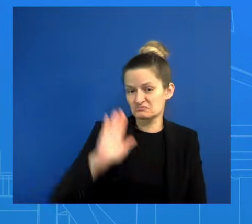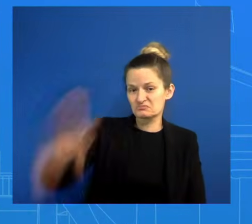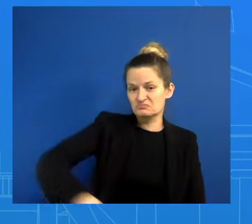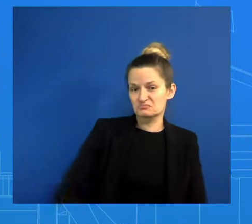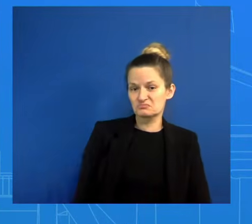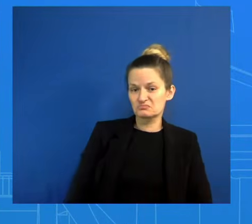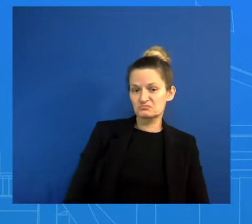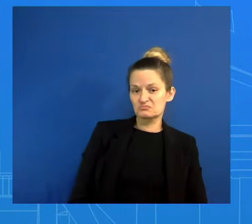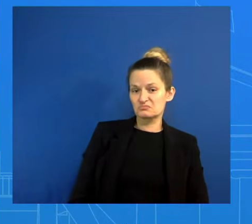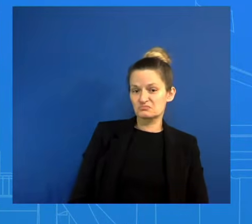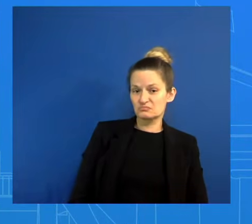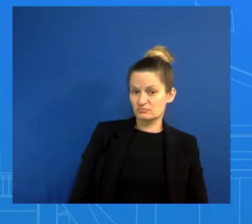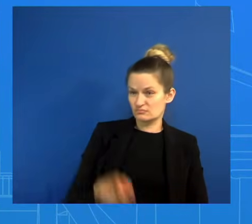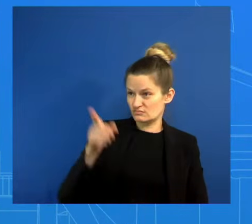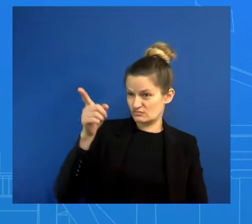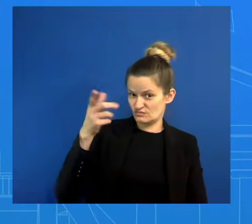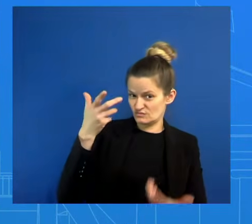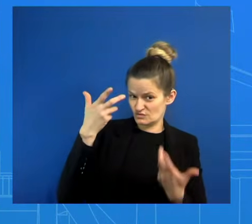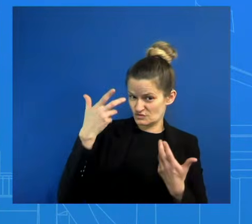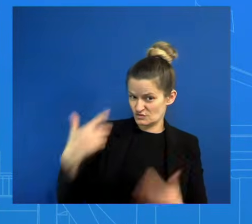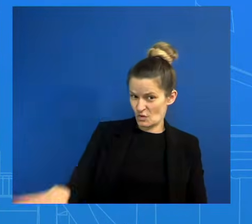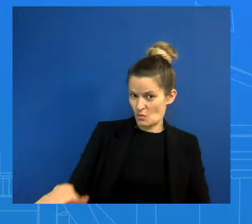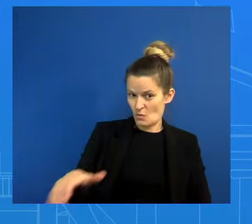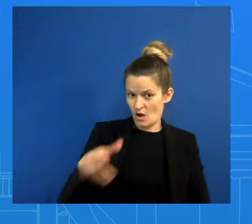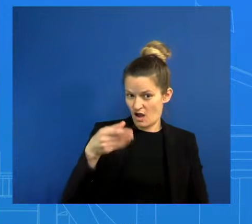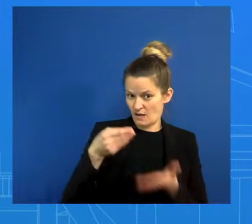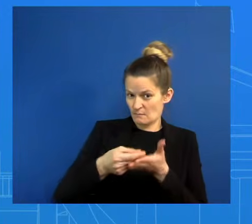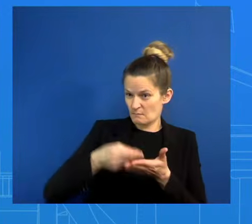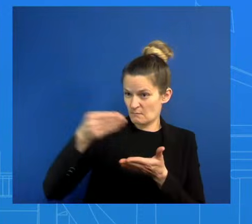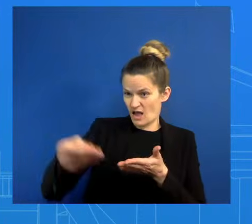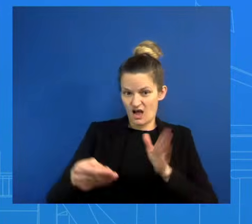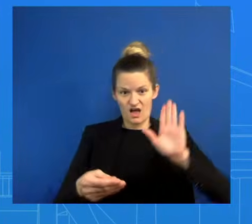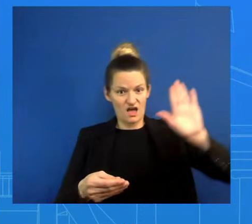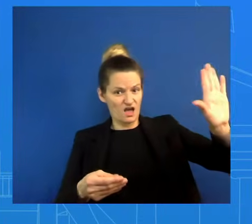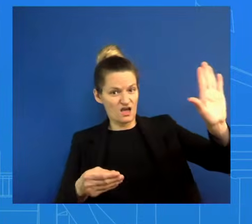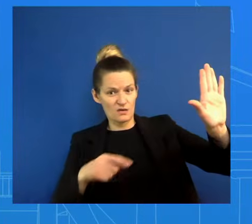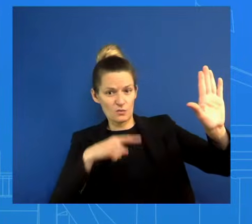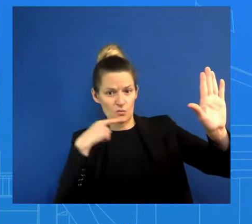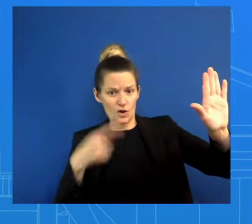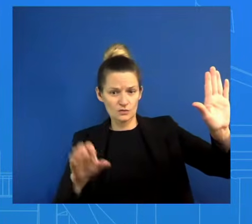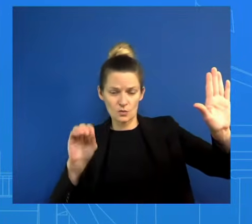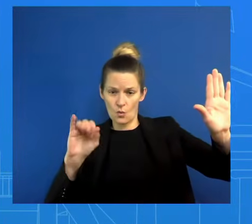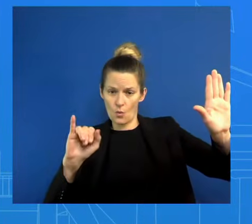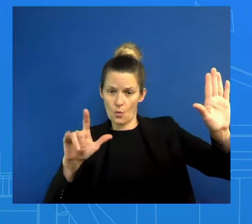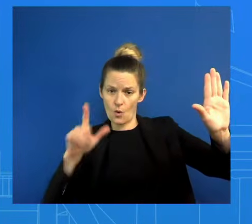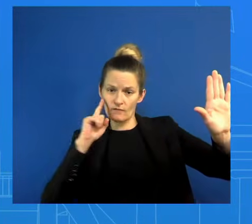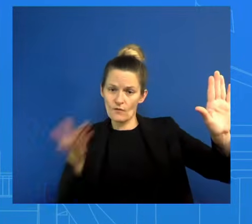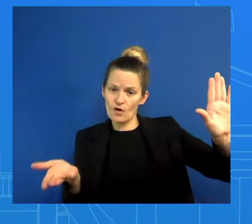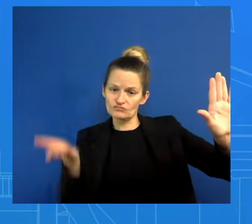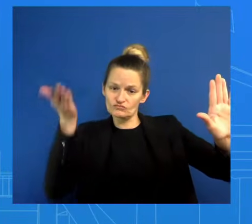You know, are you at any -- in any way sort of considering that this oil price cap was not a success